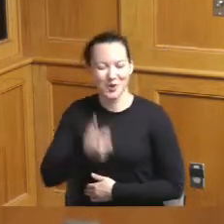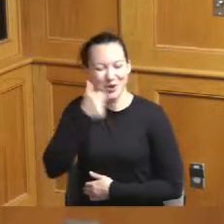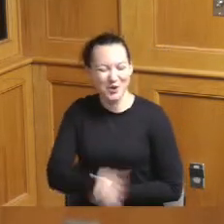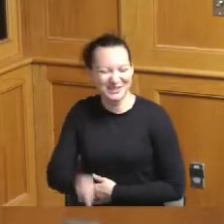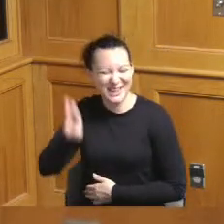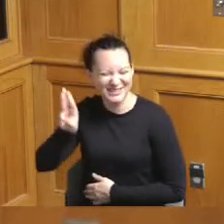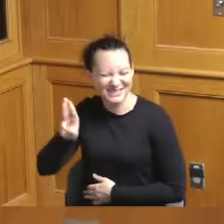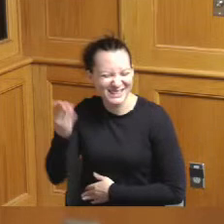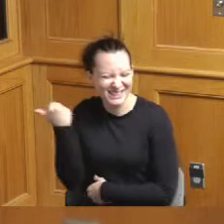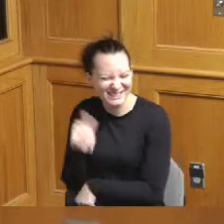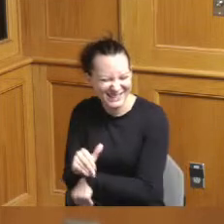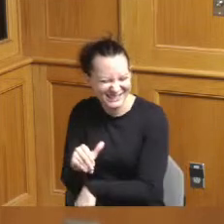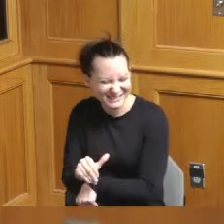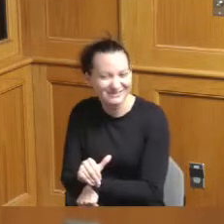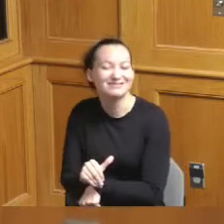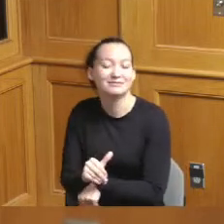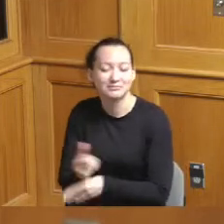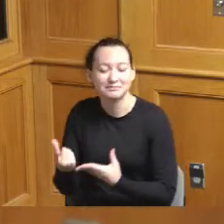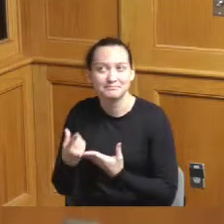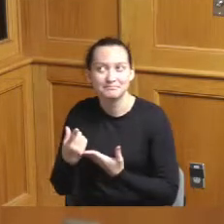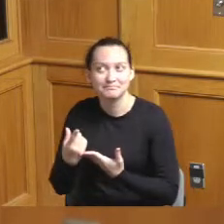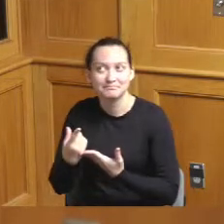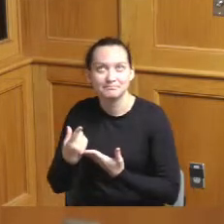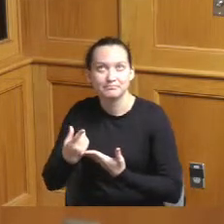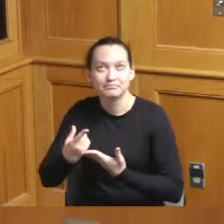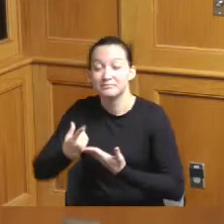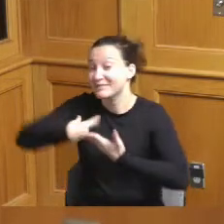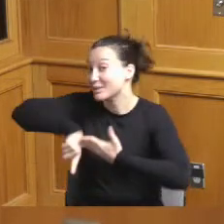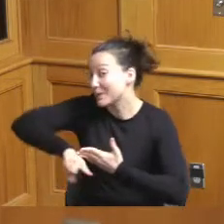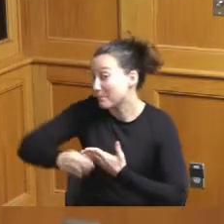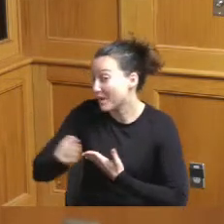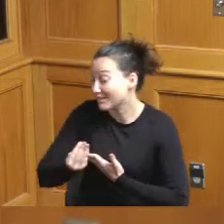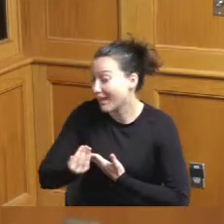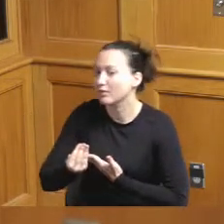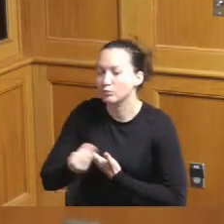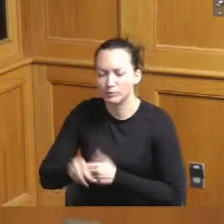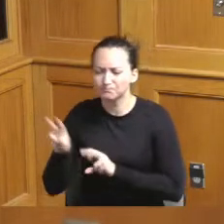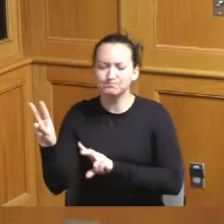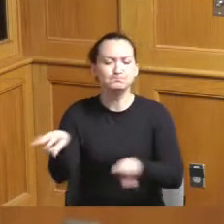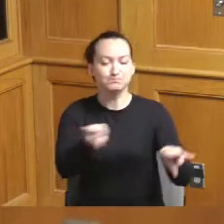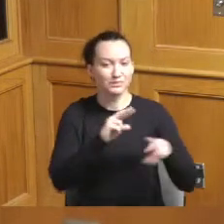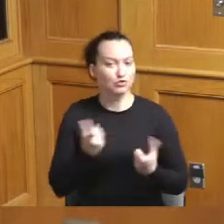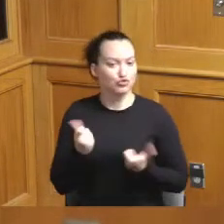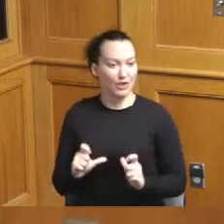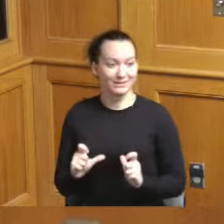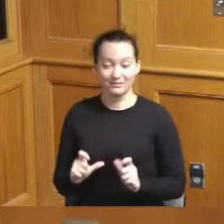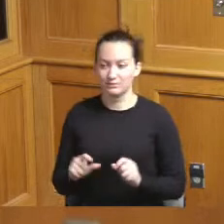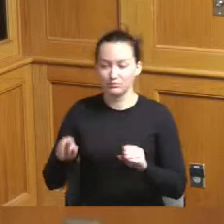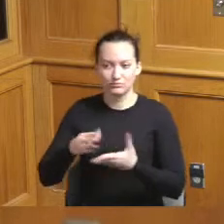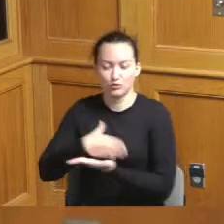did one last night we'll do one next next Monday so again we're trying to be as transparent as we